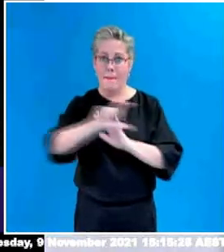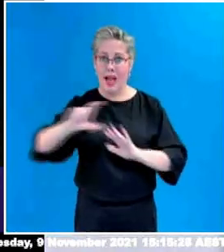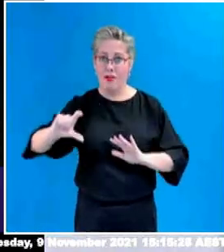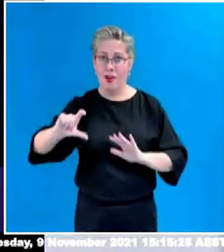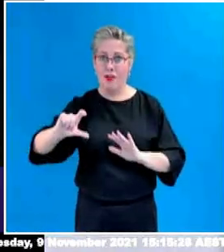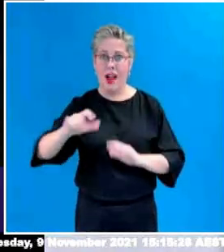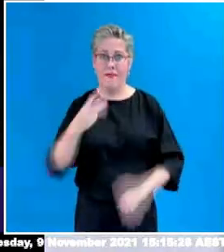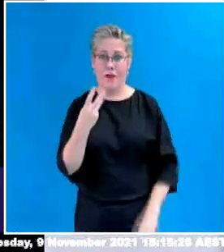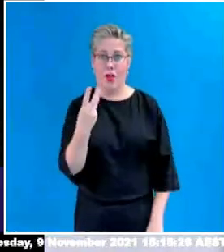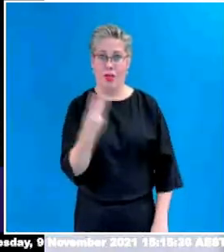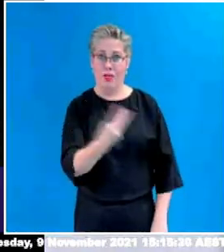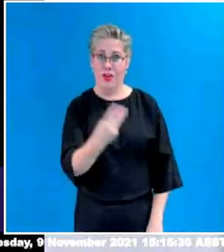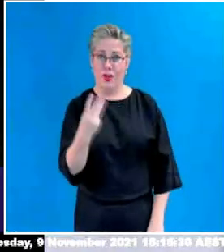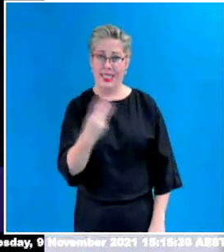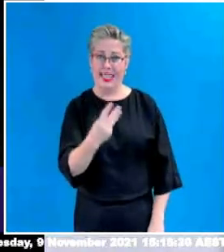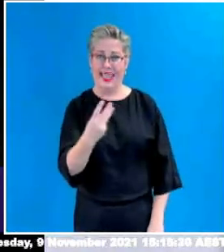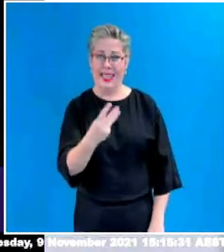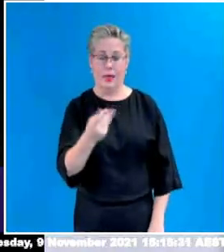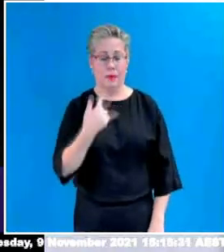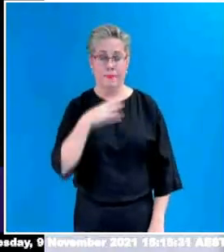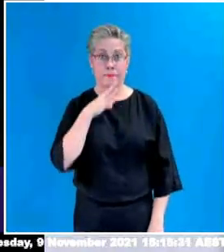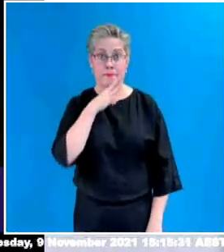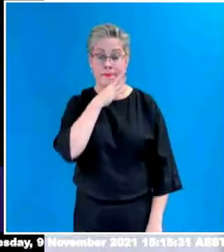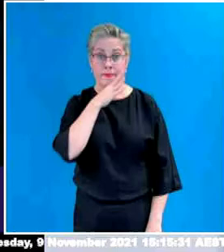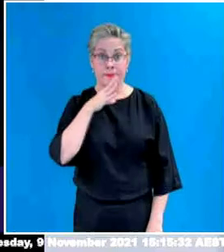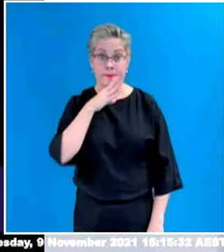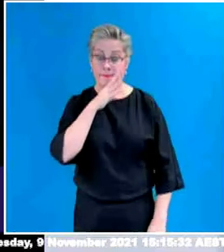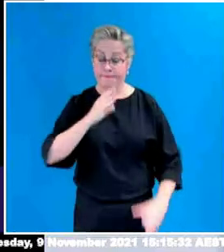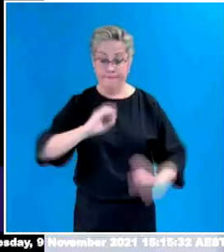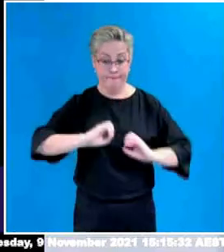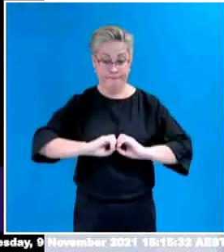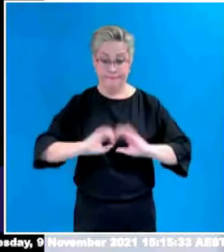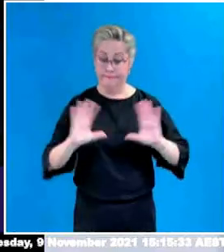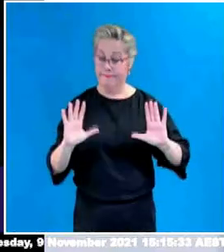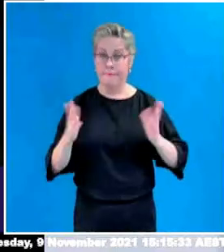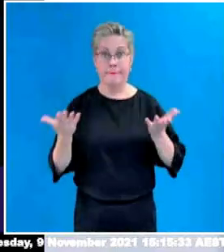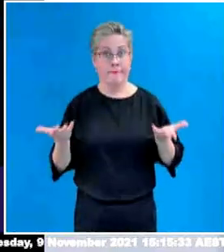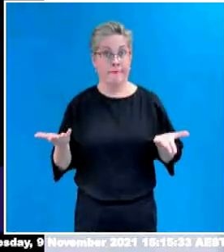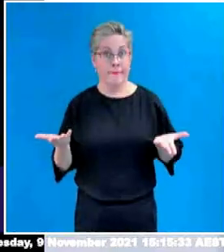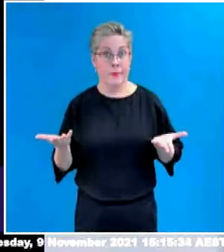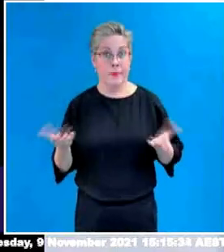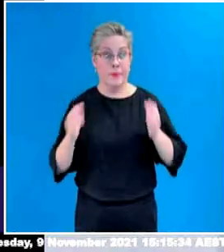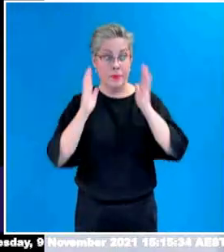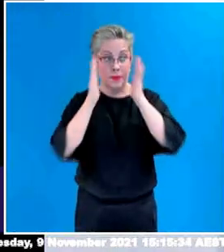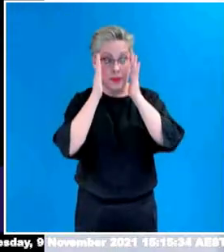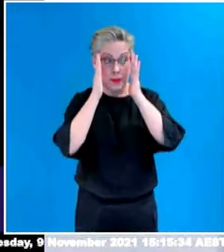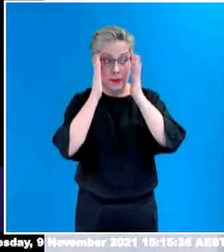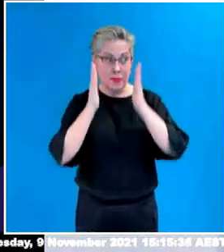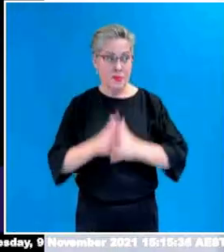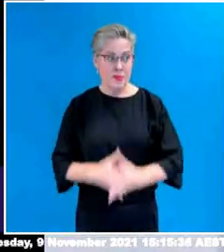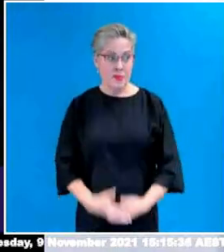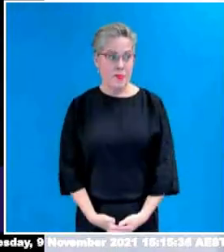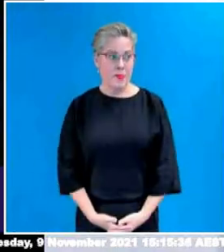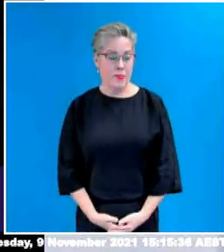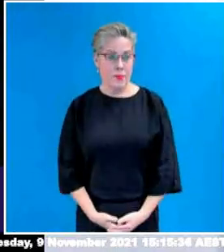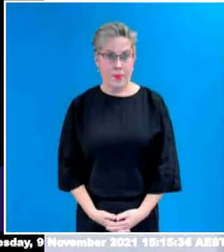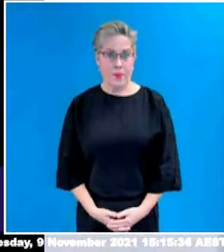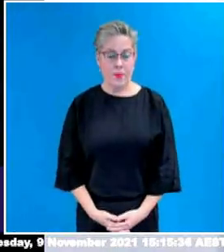It just seems not to be something that sits neatly, if I can put it politely like that. Thank you.